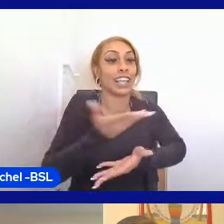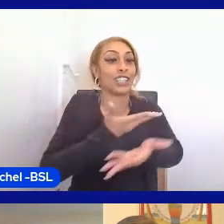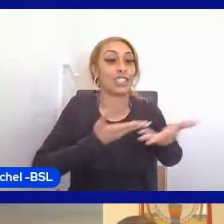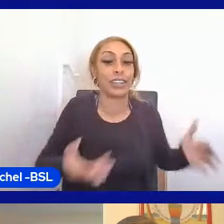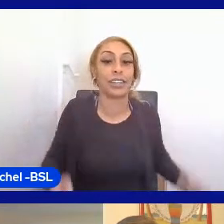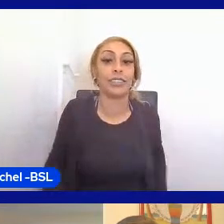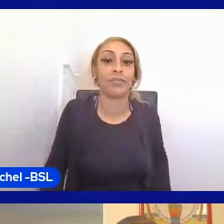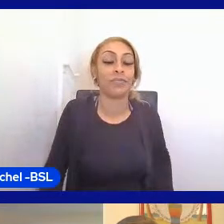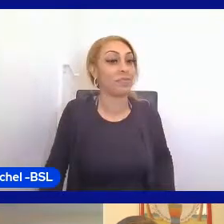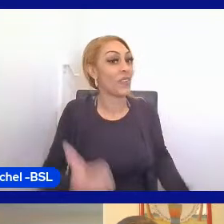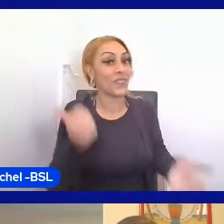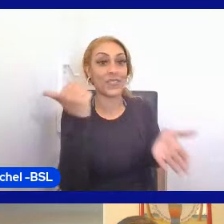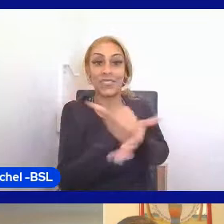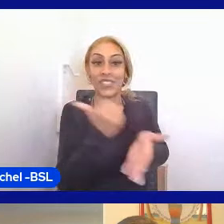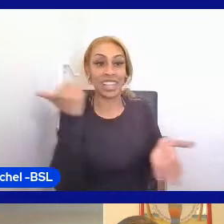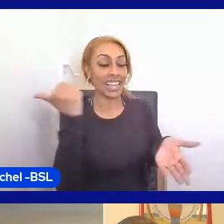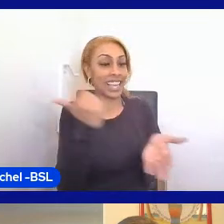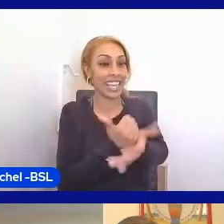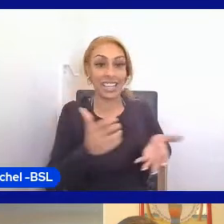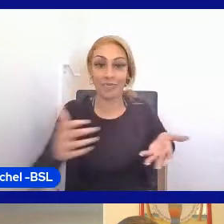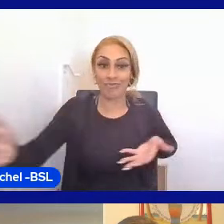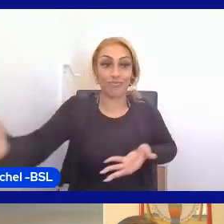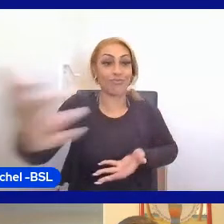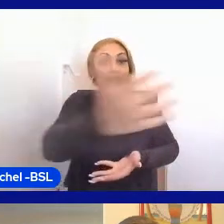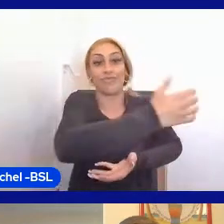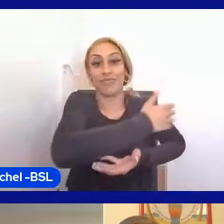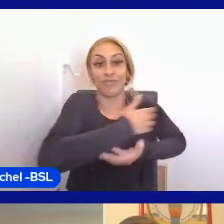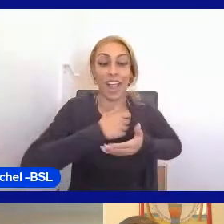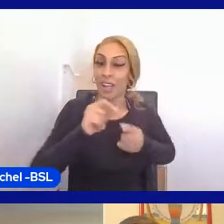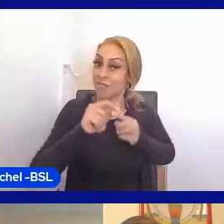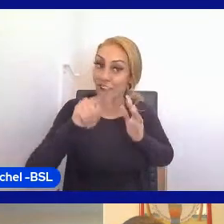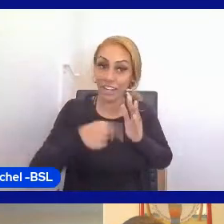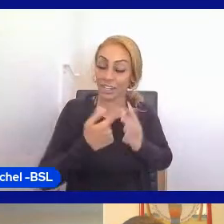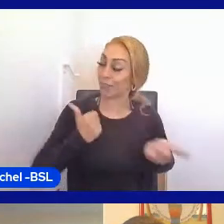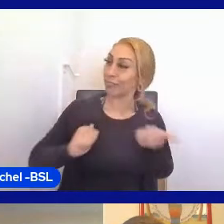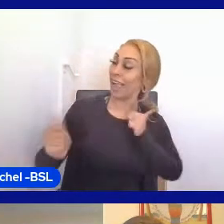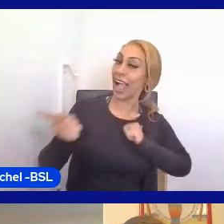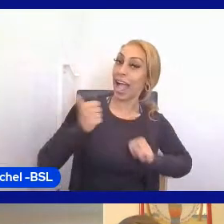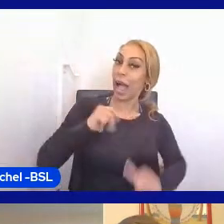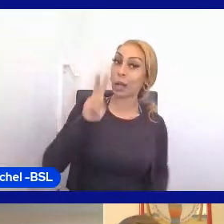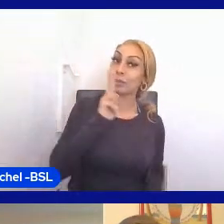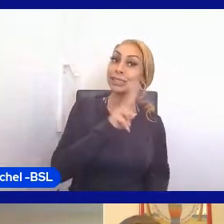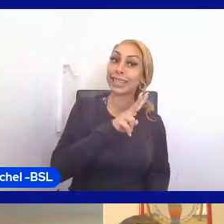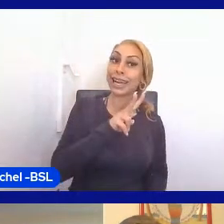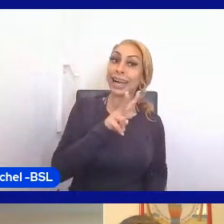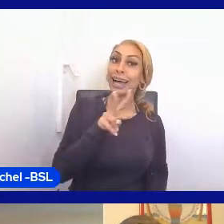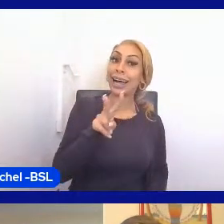start to put them into the chat and we will filter them through later in the conversation.